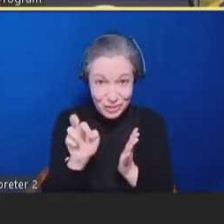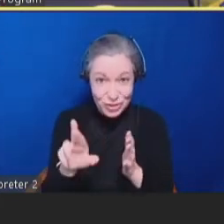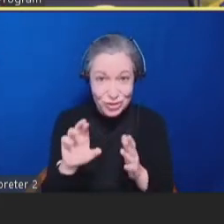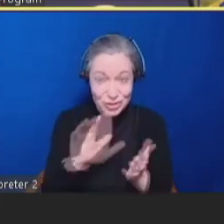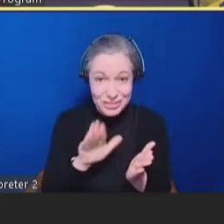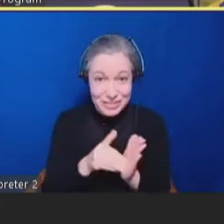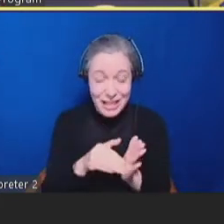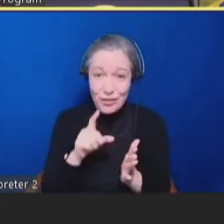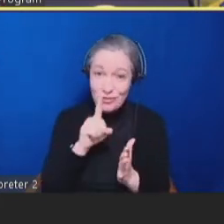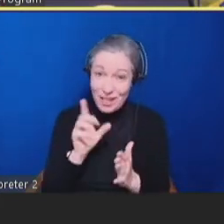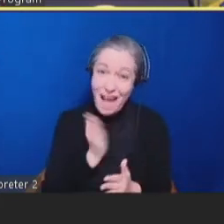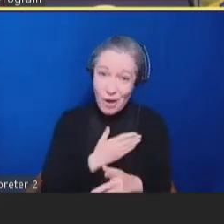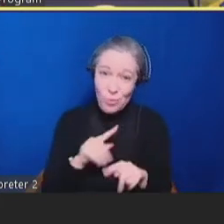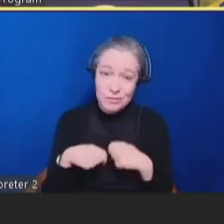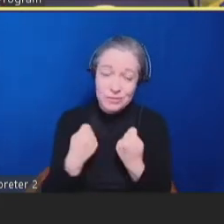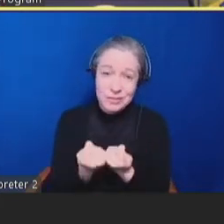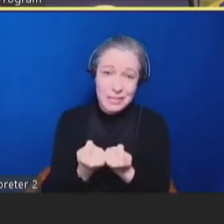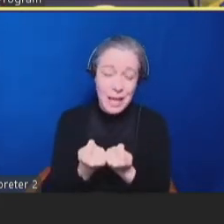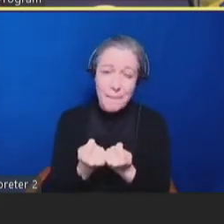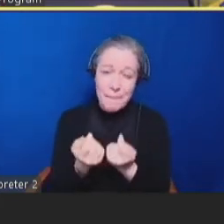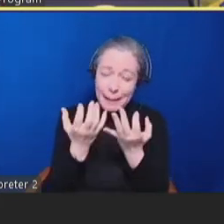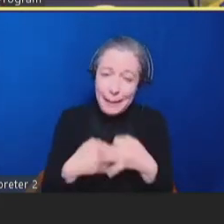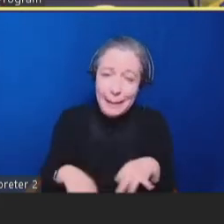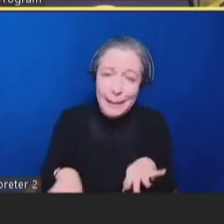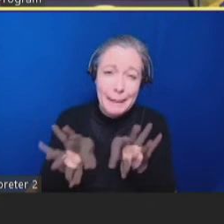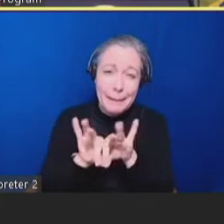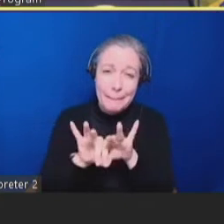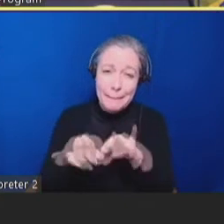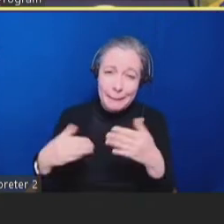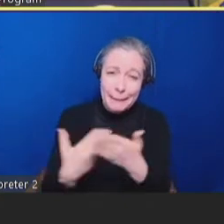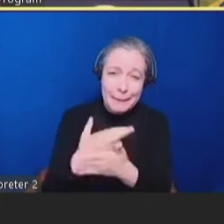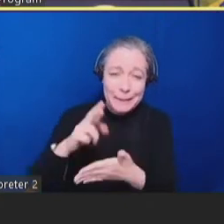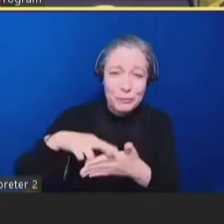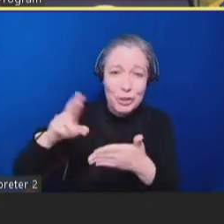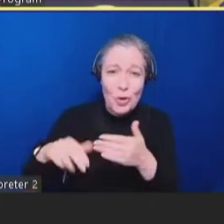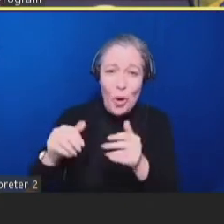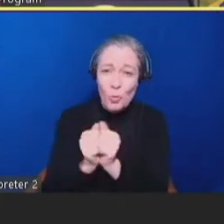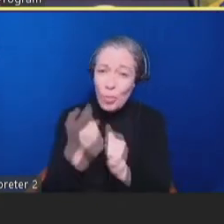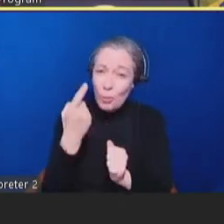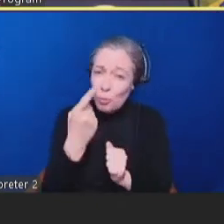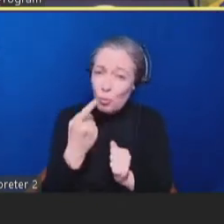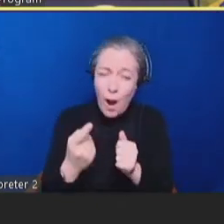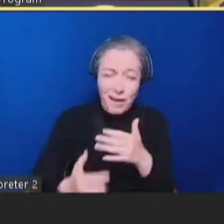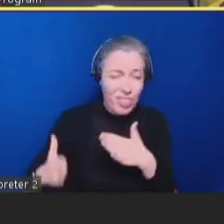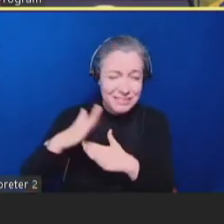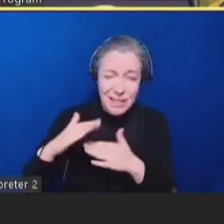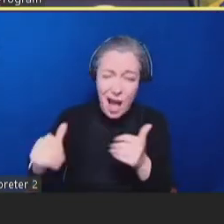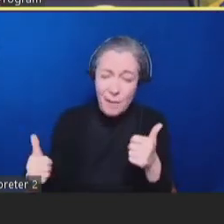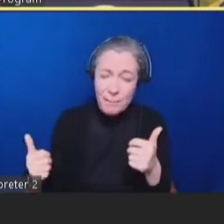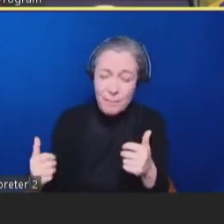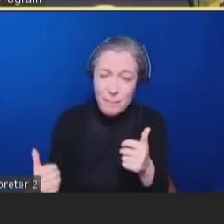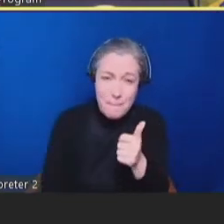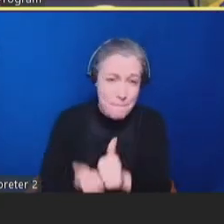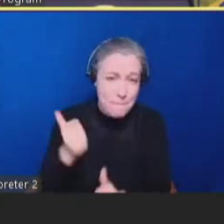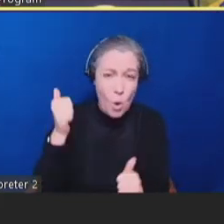challenging cancers in all of oncology, pancreatic cancer, by completing the first clinical trial of